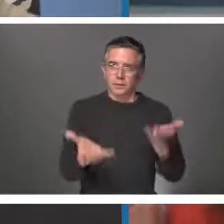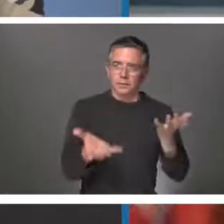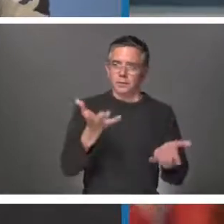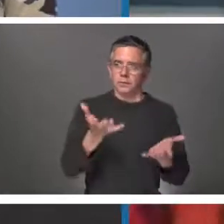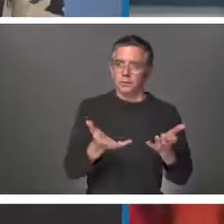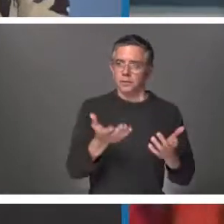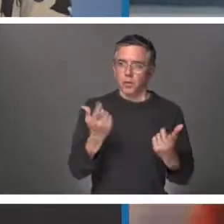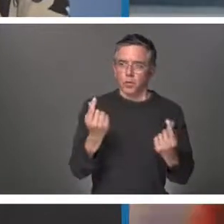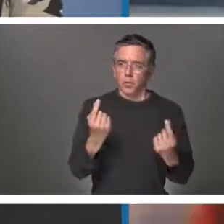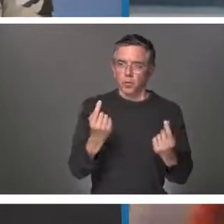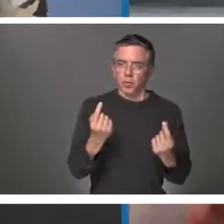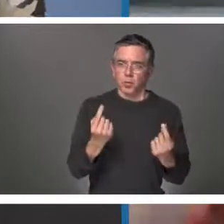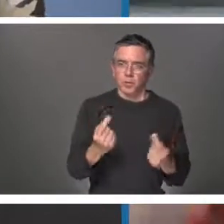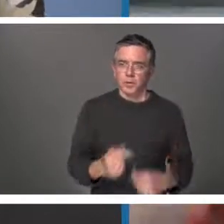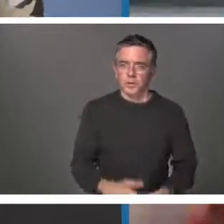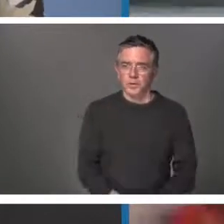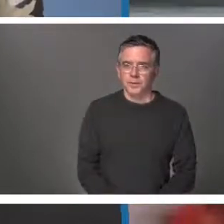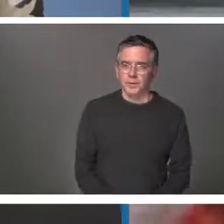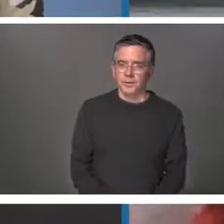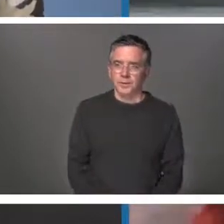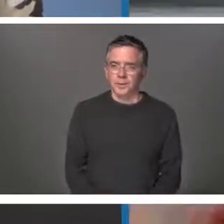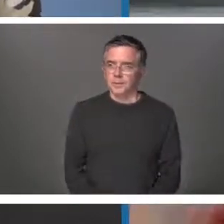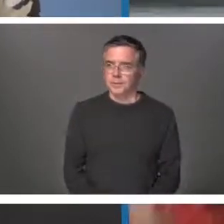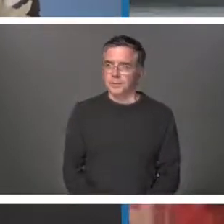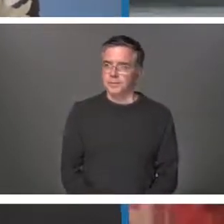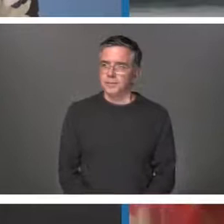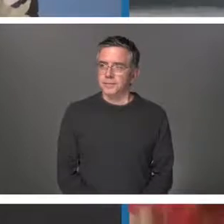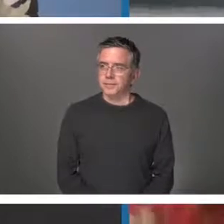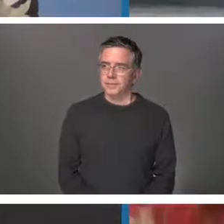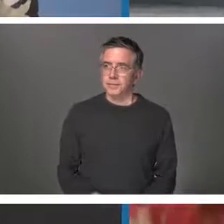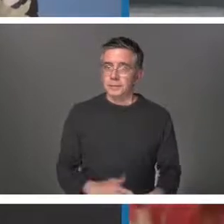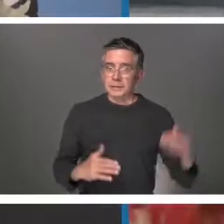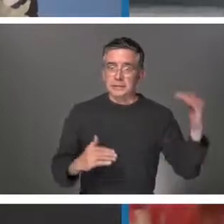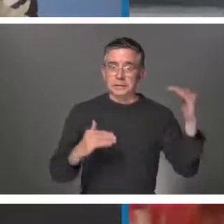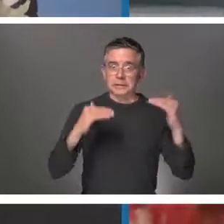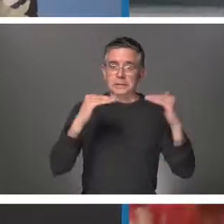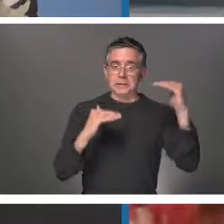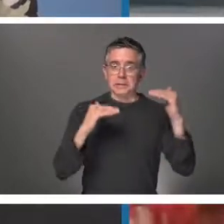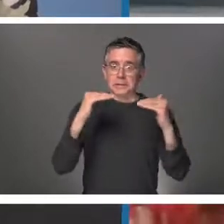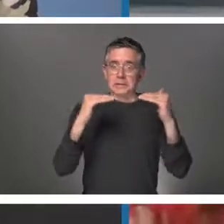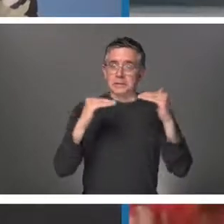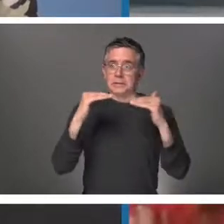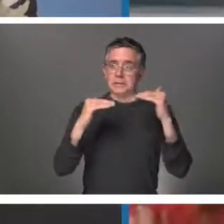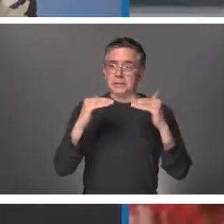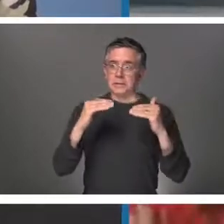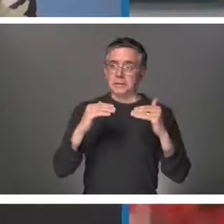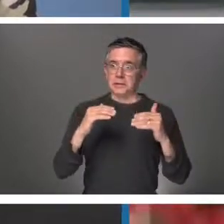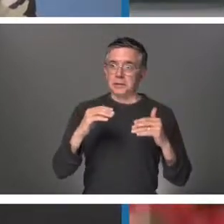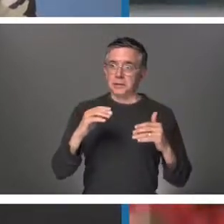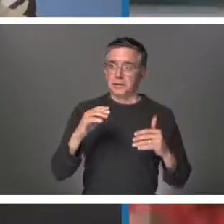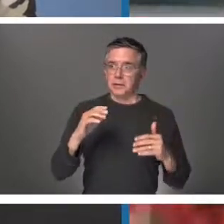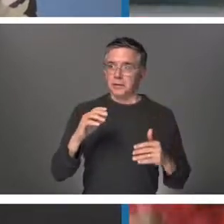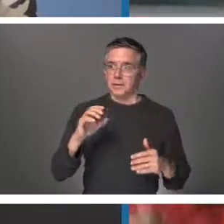to close that gap and ensure that equitable access? Yeah, thanks for that.